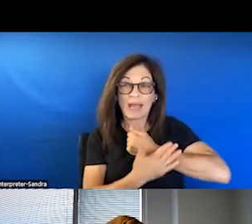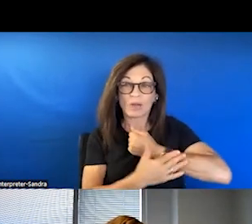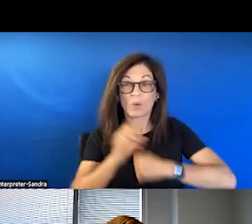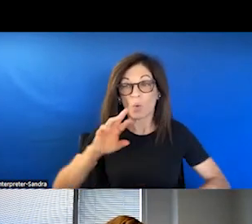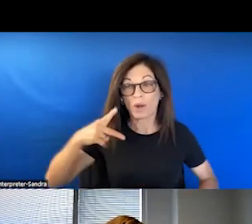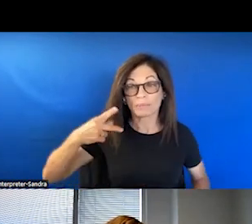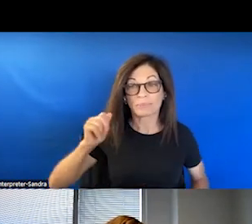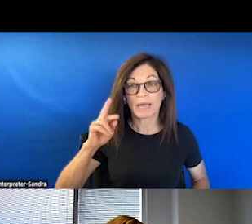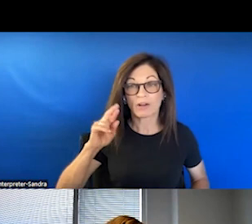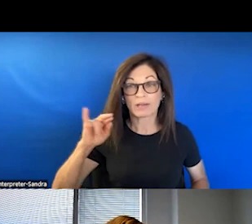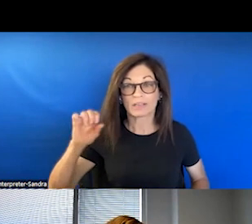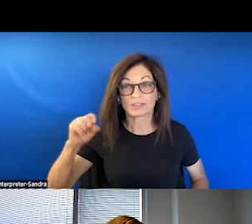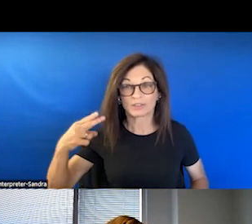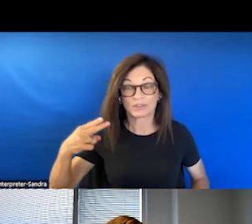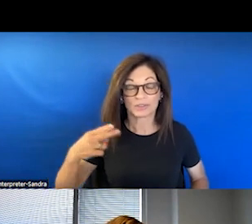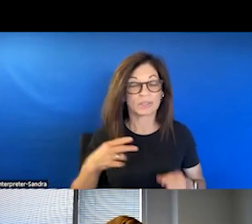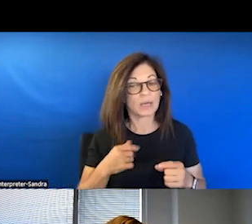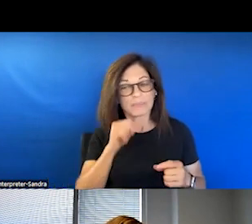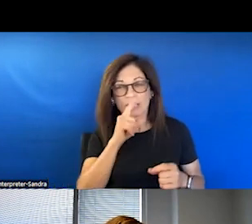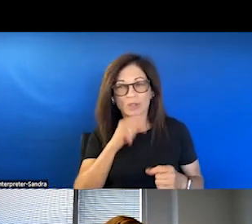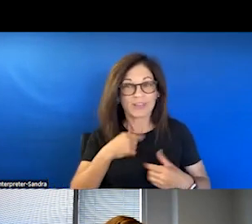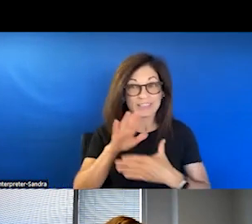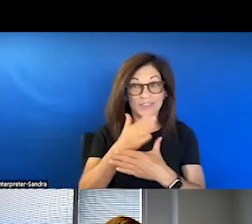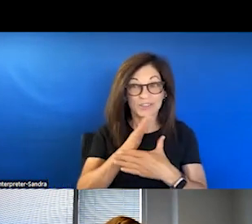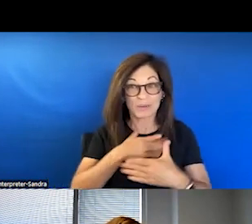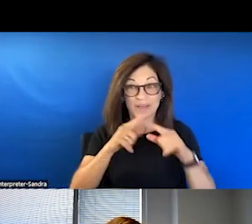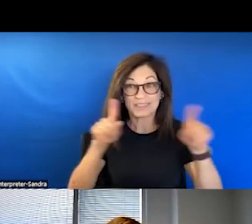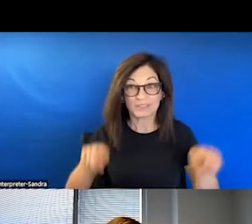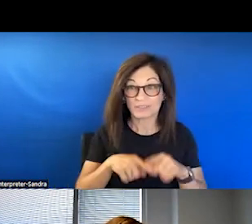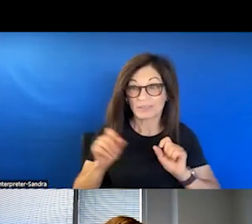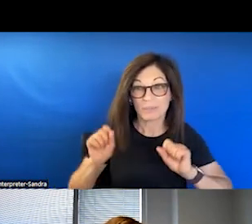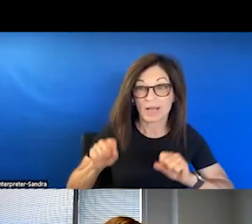I DON'T KNOW IF I AM ABLE TO SHARE MY SCREEN. IS THAT, POSSIBLE TO DO A QUICK LITTLE WALK